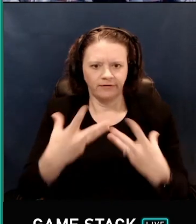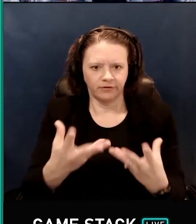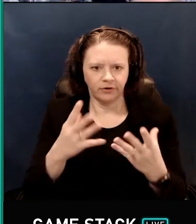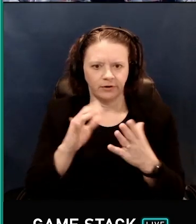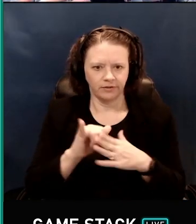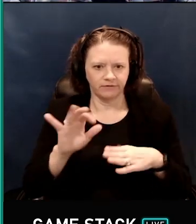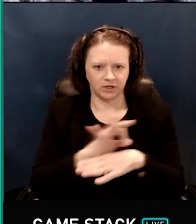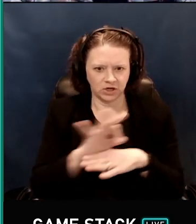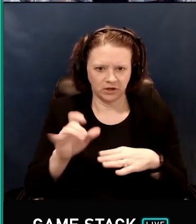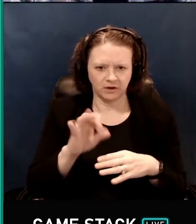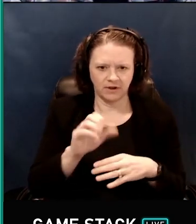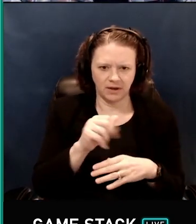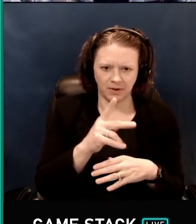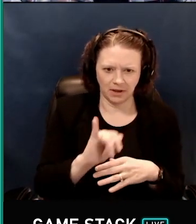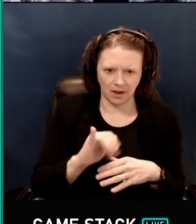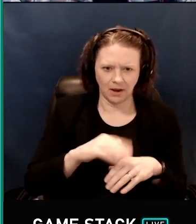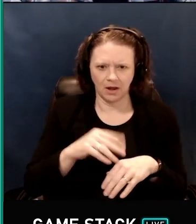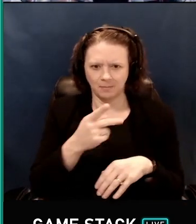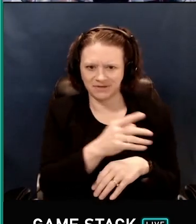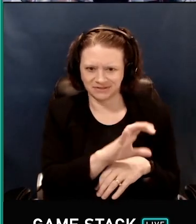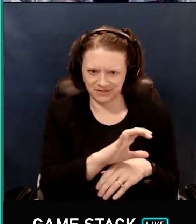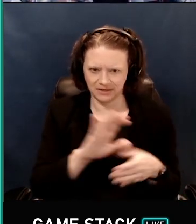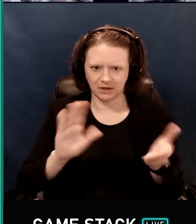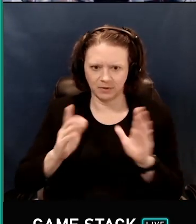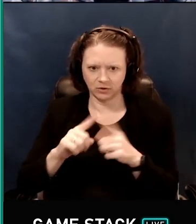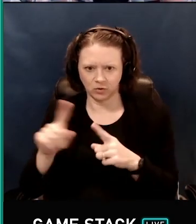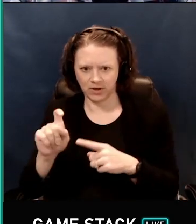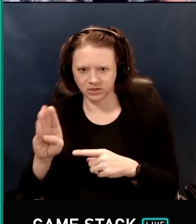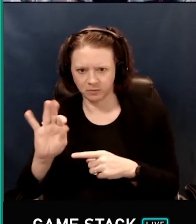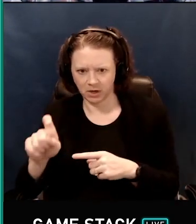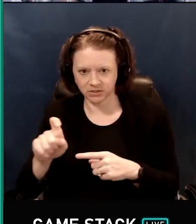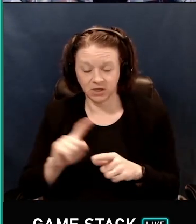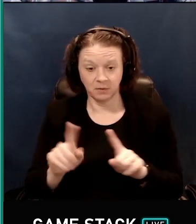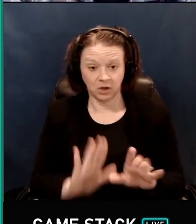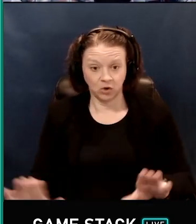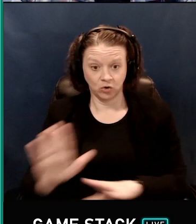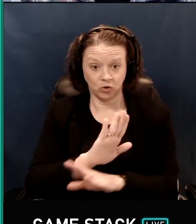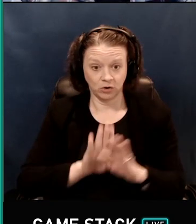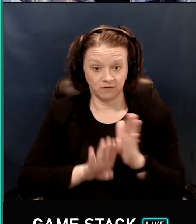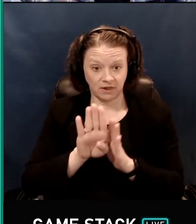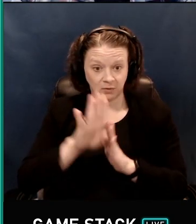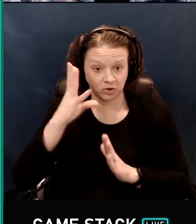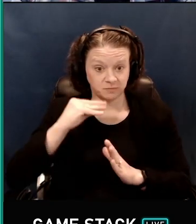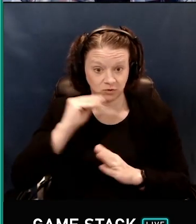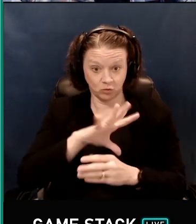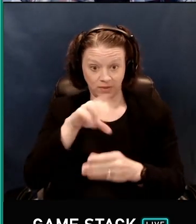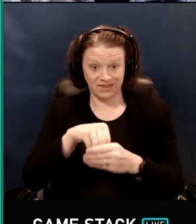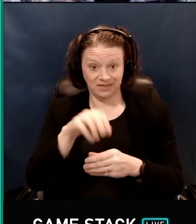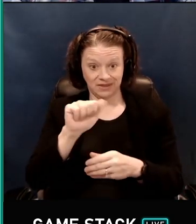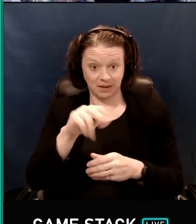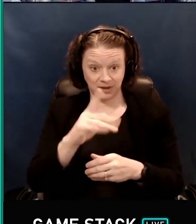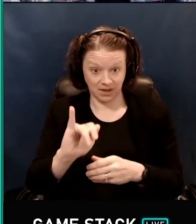the API will differ on PC versus Xbox, although your developer experience in the application